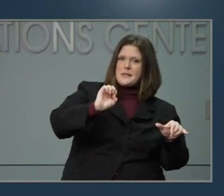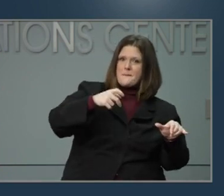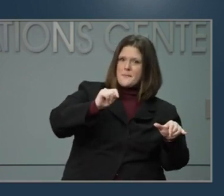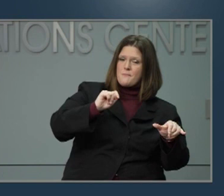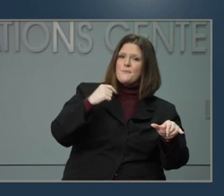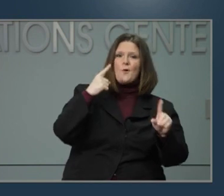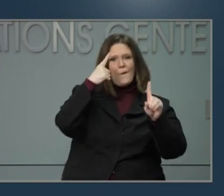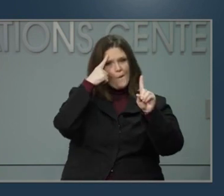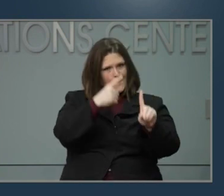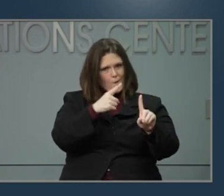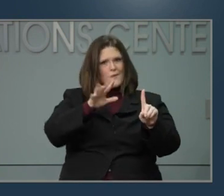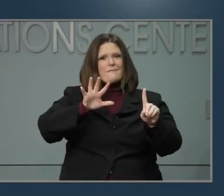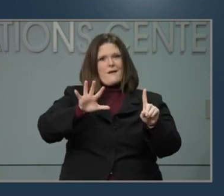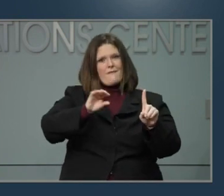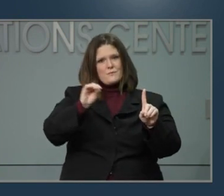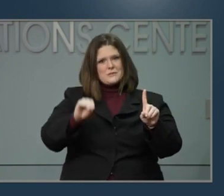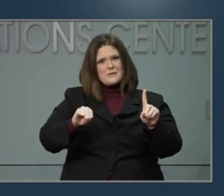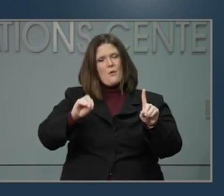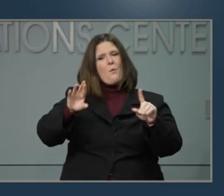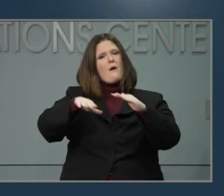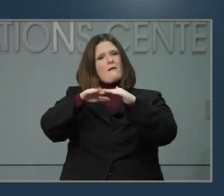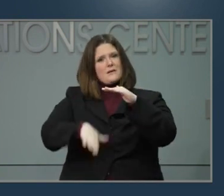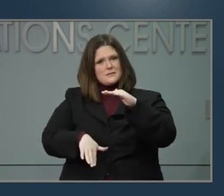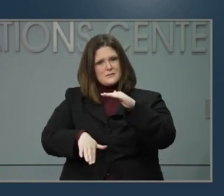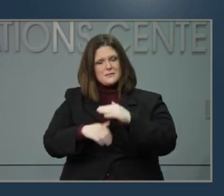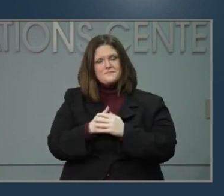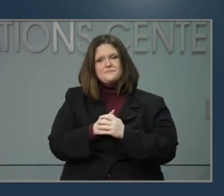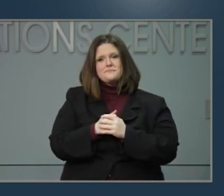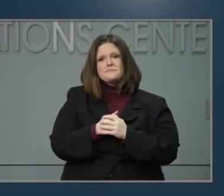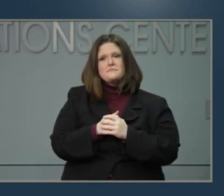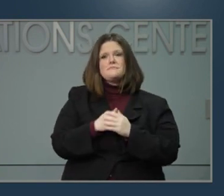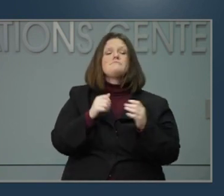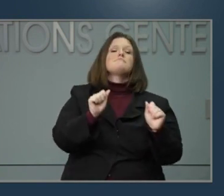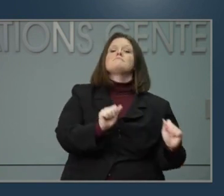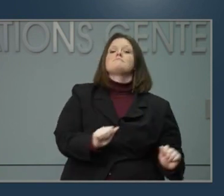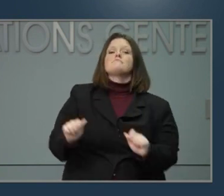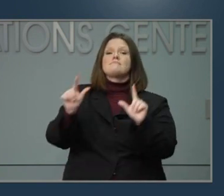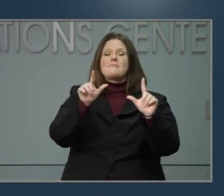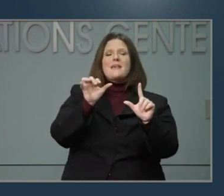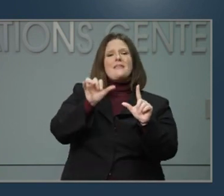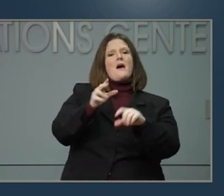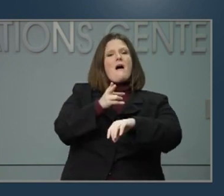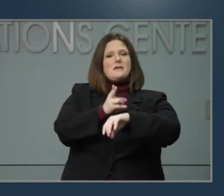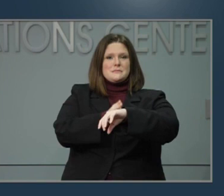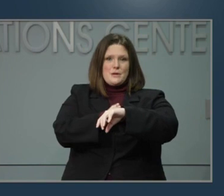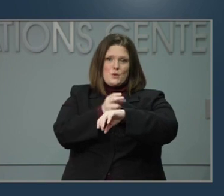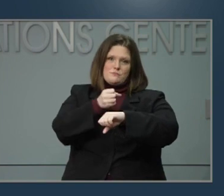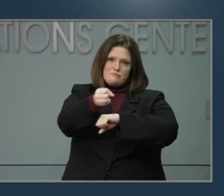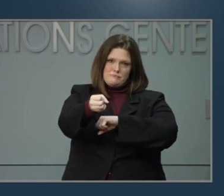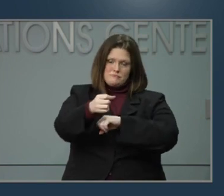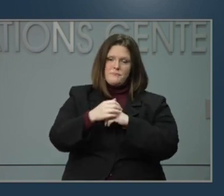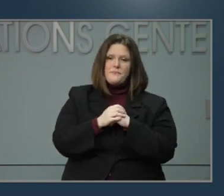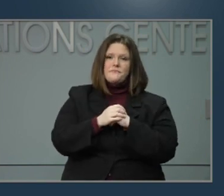RATHER THAN THE 5% WE HAD BEEN SEEING BACK IN SEPTEMBER. WE WANT THIS METRIC AT 5% OR BELOW.